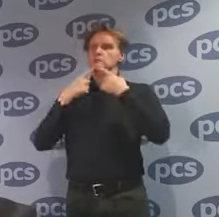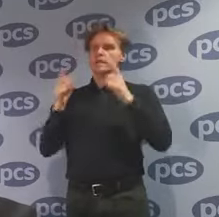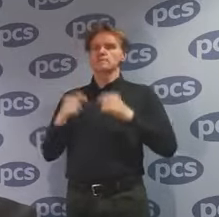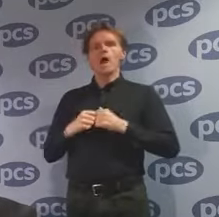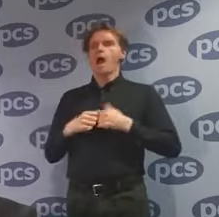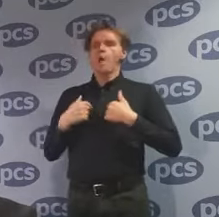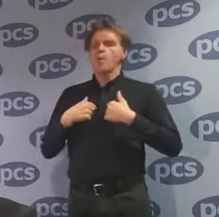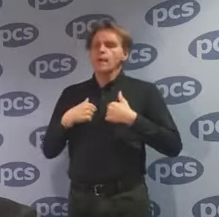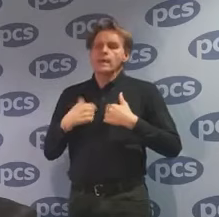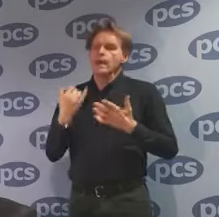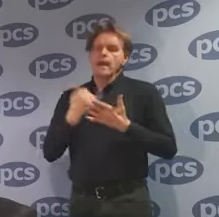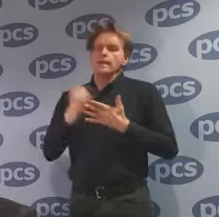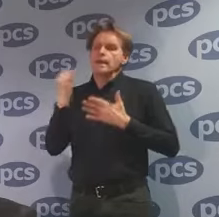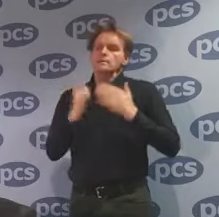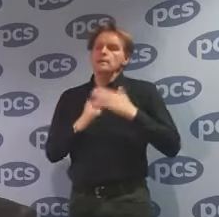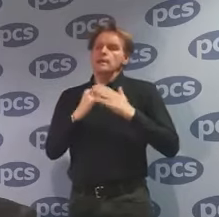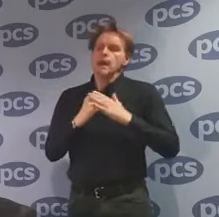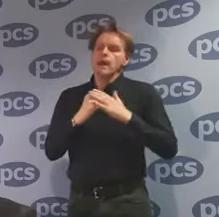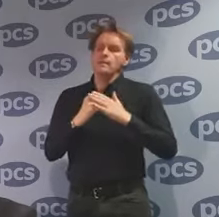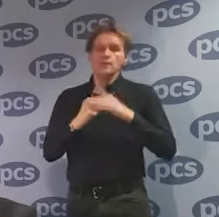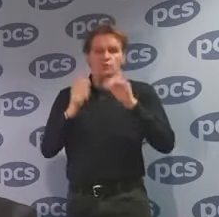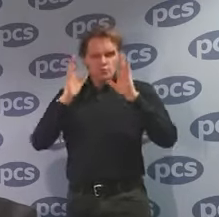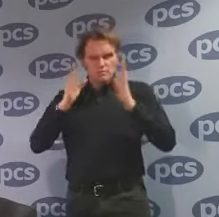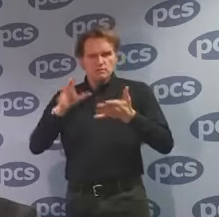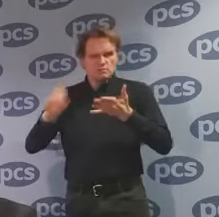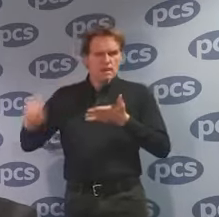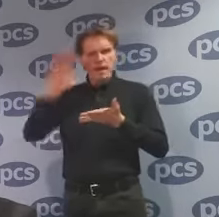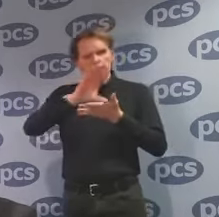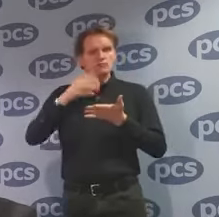money in that is required to deliver an above inflation